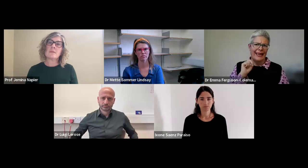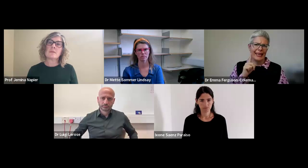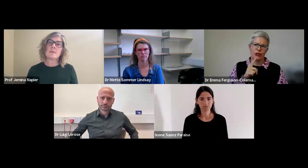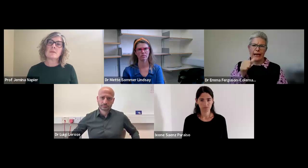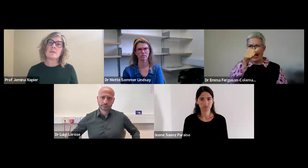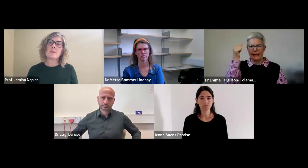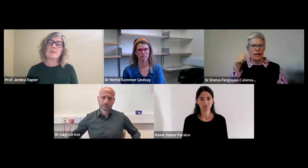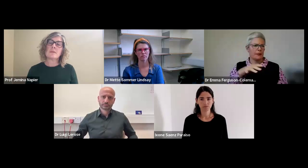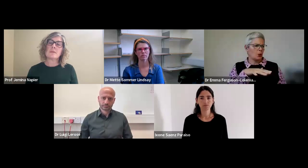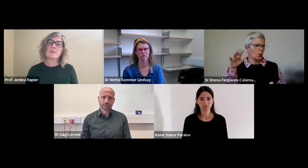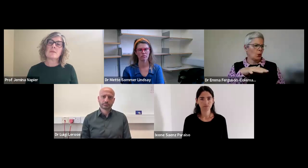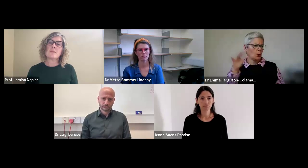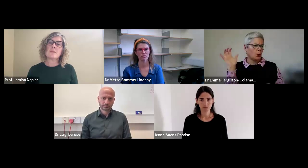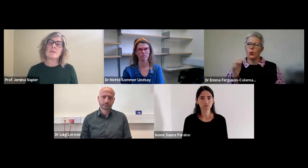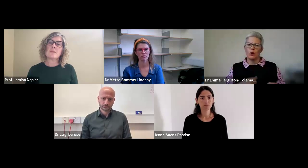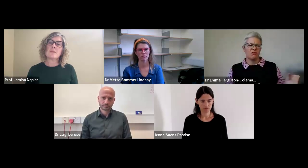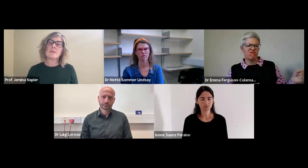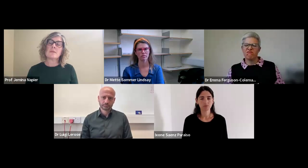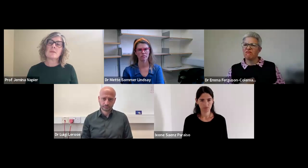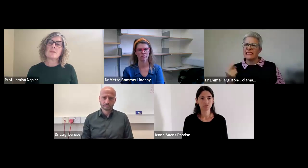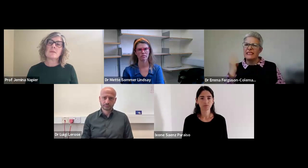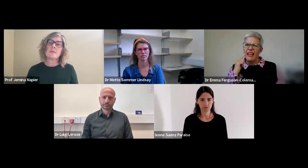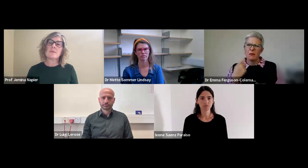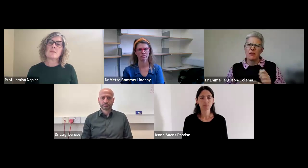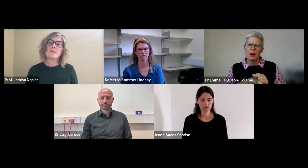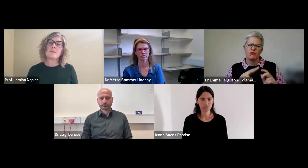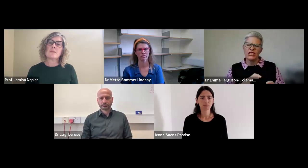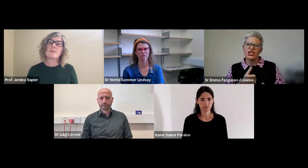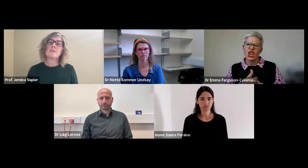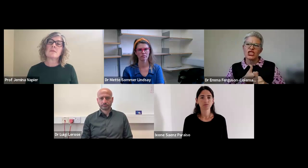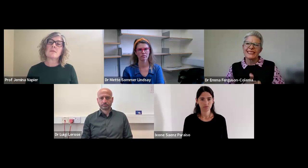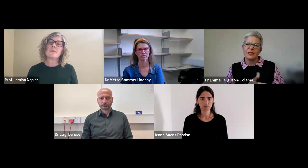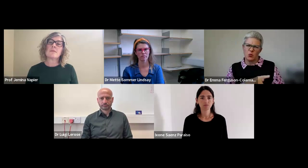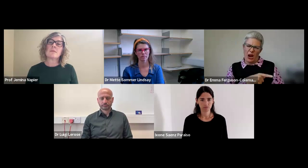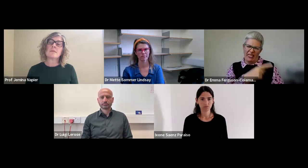then yes, this would be a regular occurrence that a hearing academic would bring in a deaf person